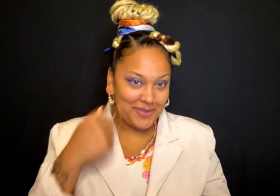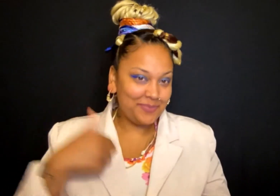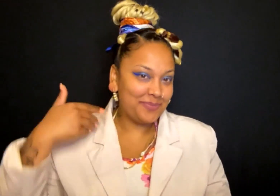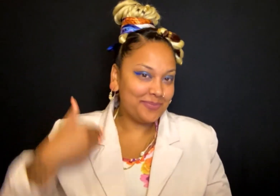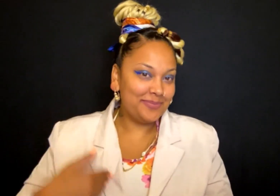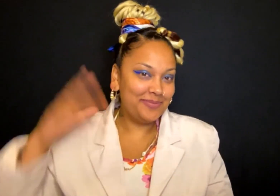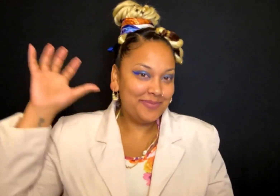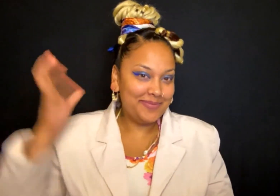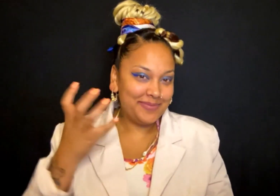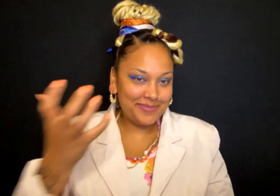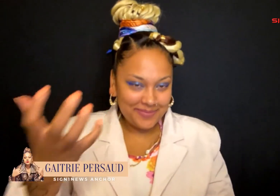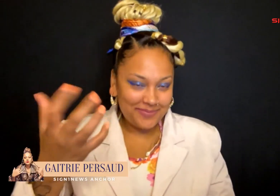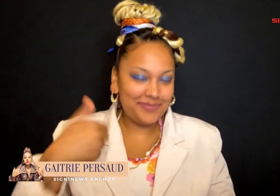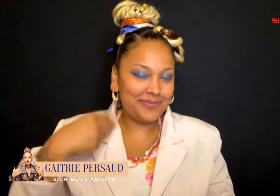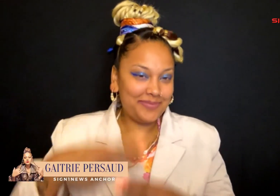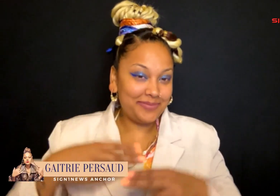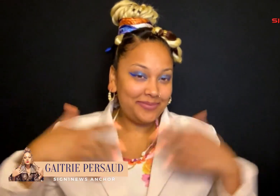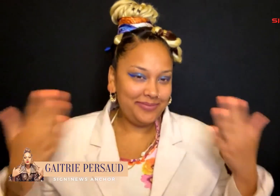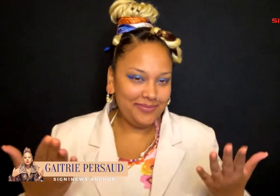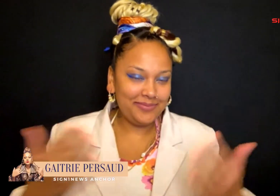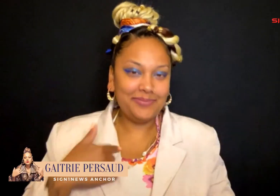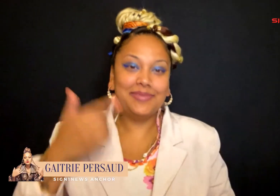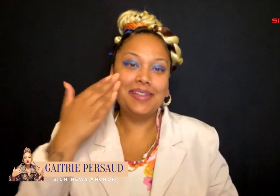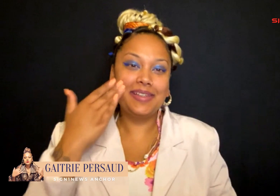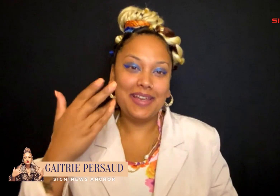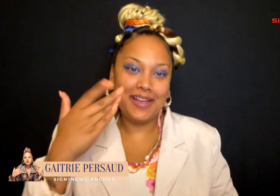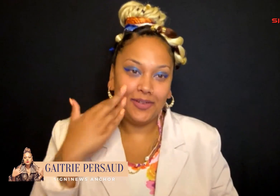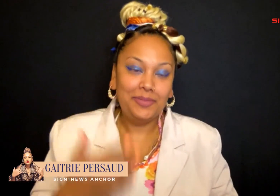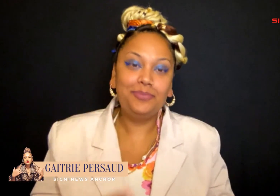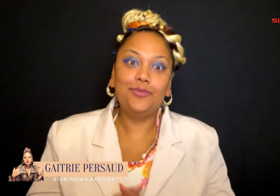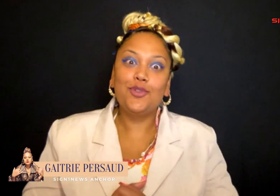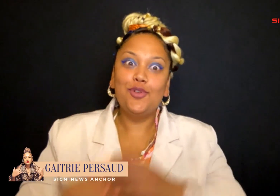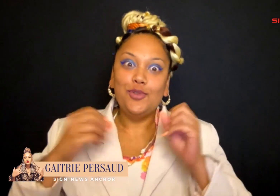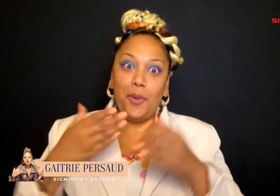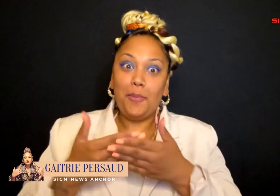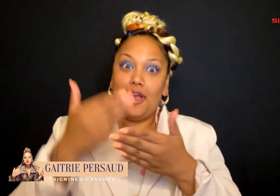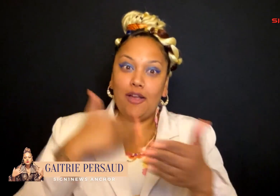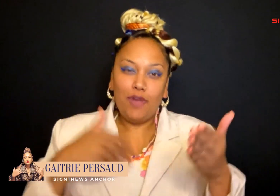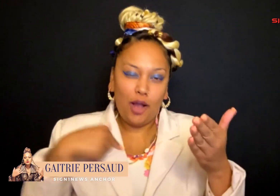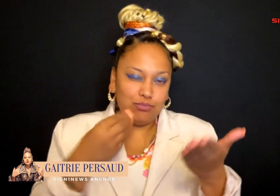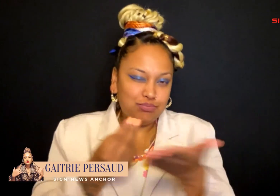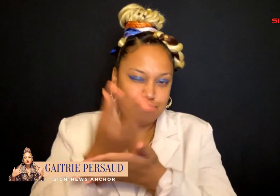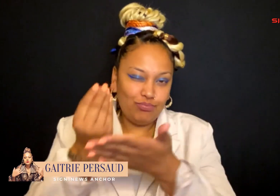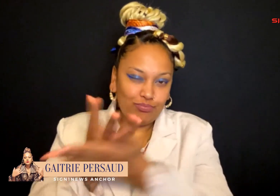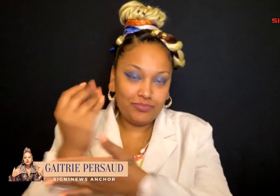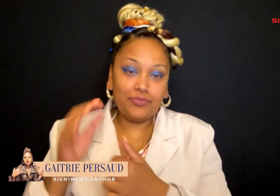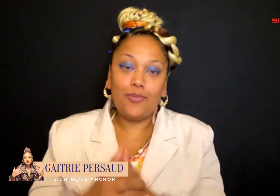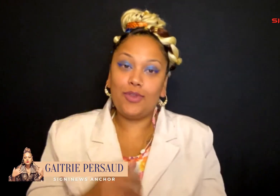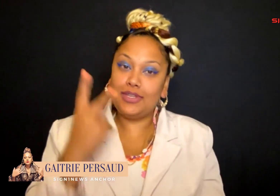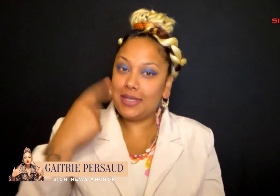Hello everyone I'm Sign1News anchor Gaitrie Persaud before I get to the news I know you